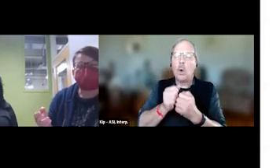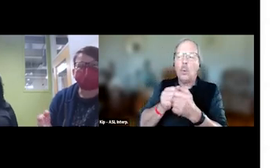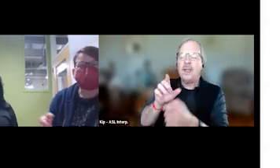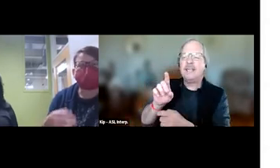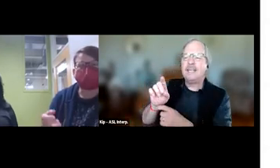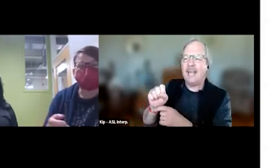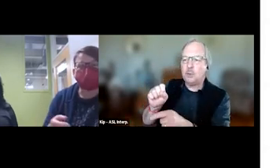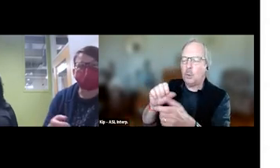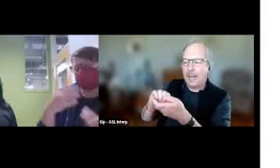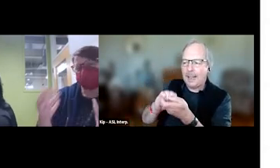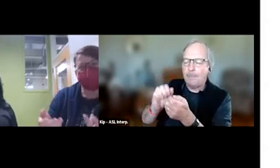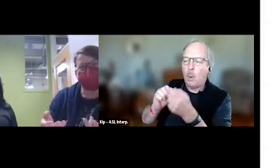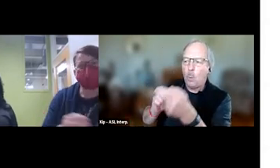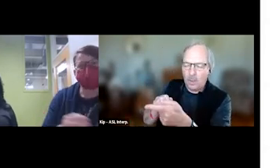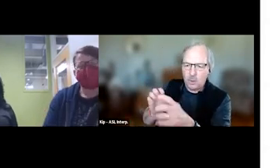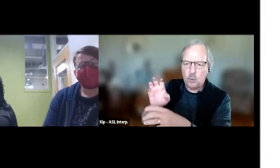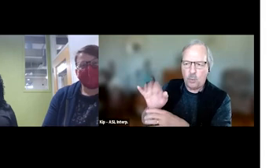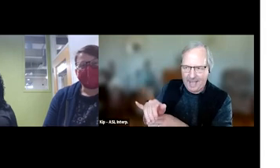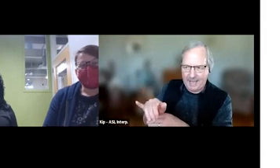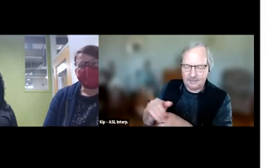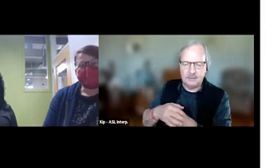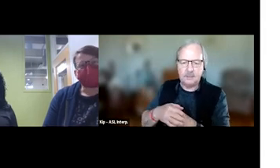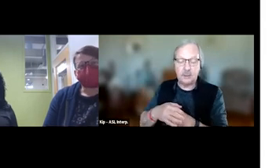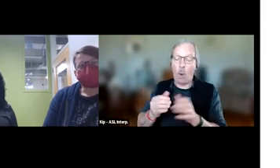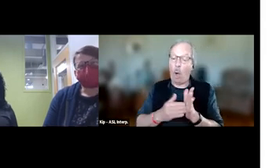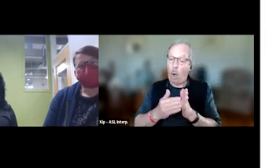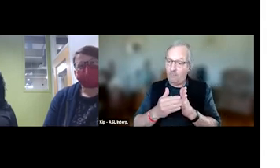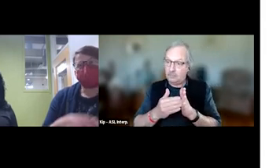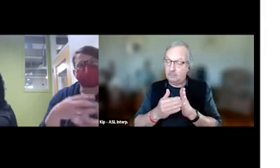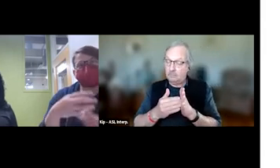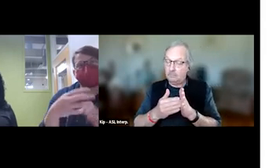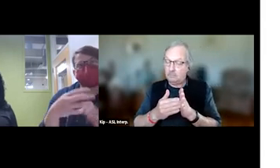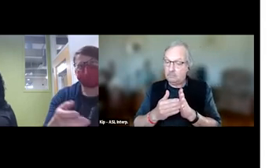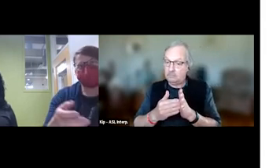that you can collaborate with to do so? So oftentimes I will get records or evidence